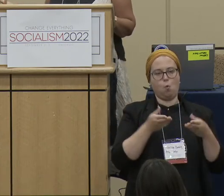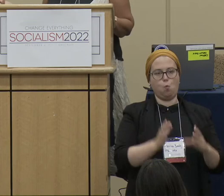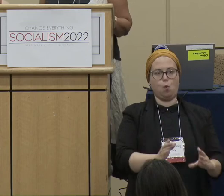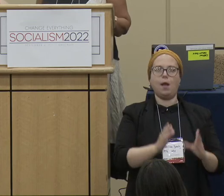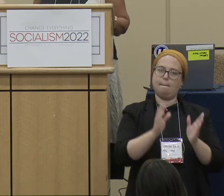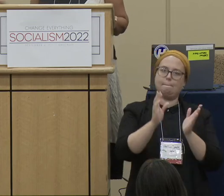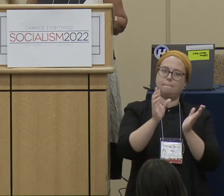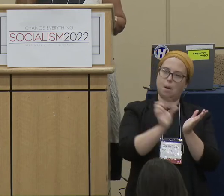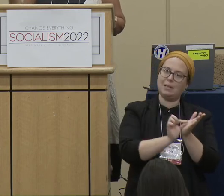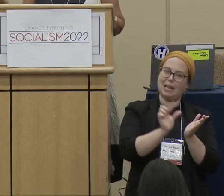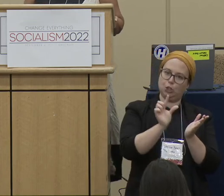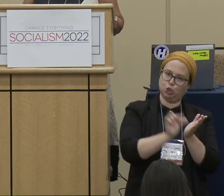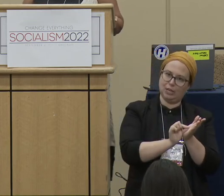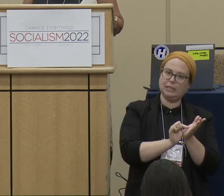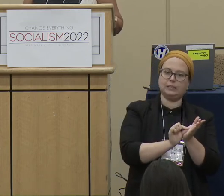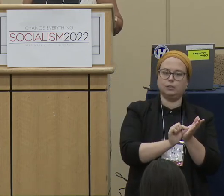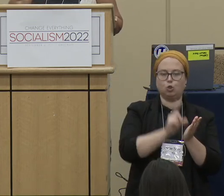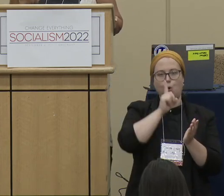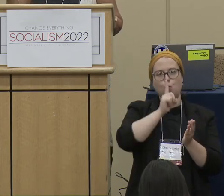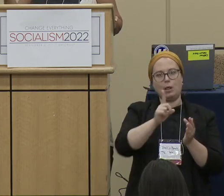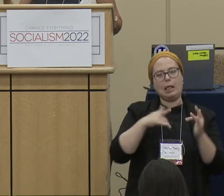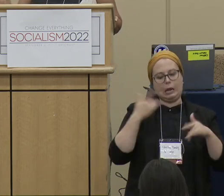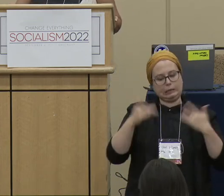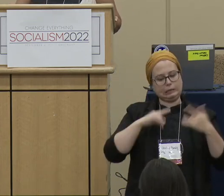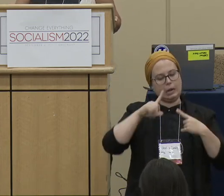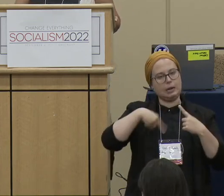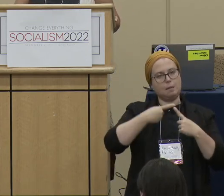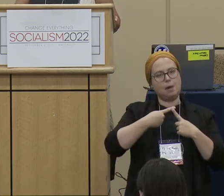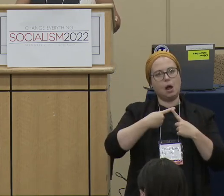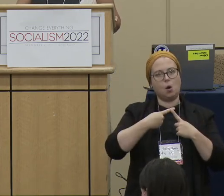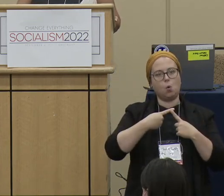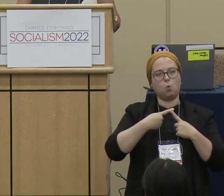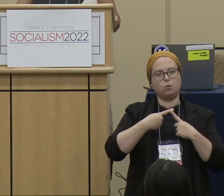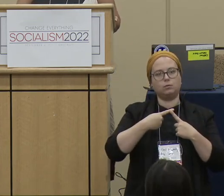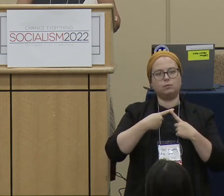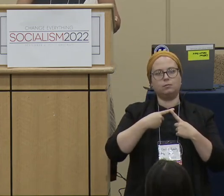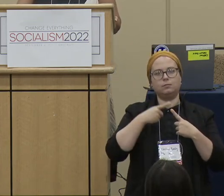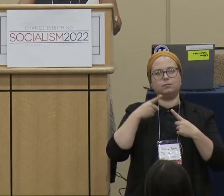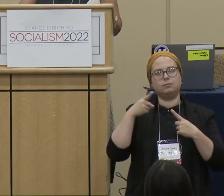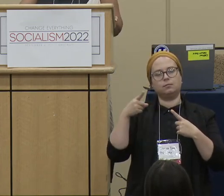we will for that. One of which is publications. So, I'm very